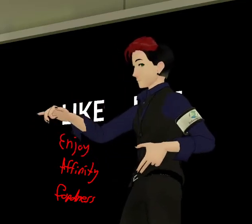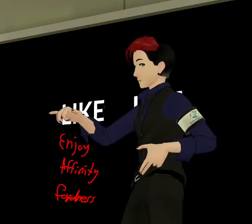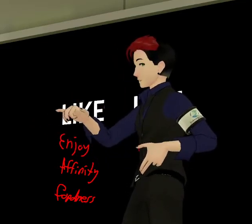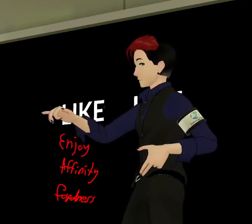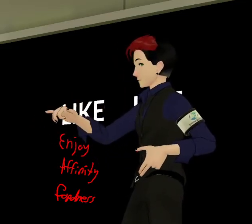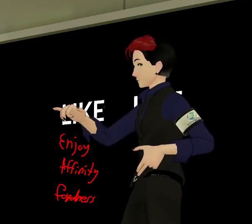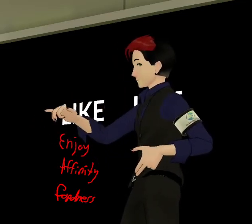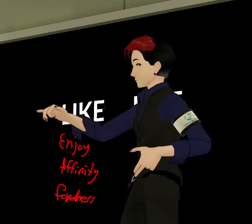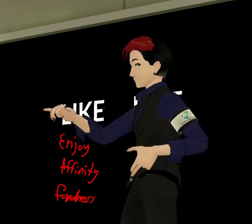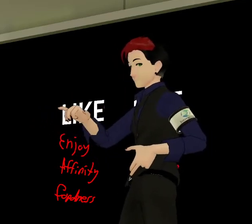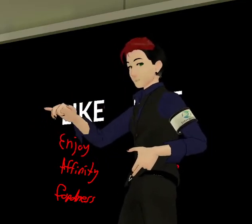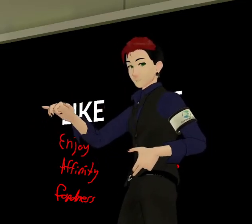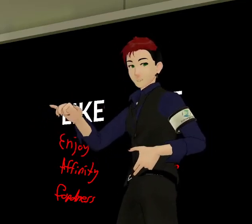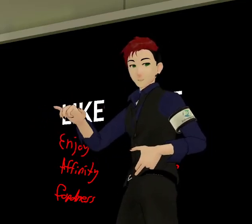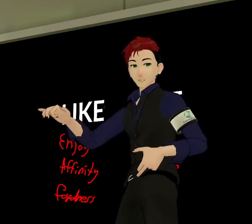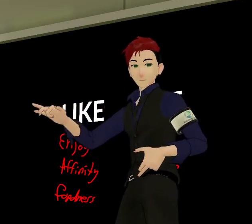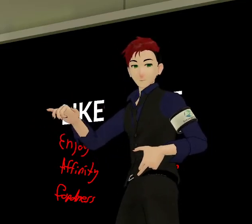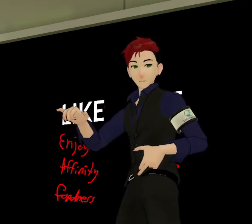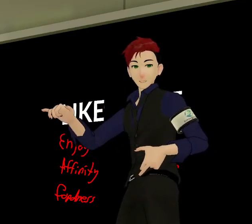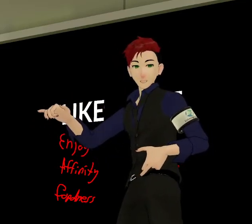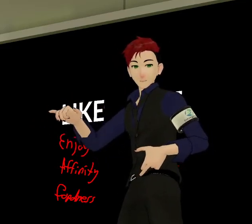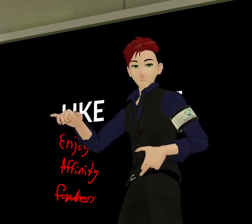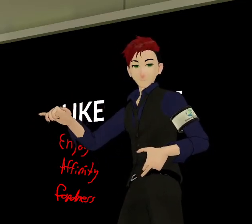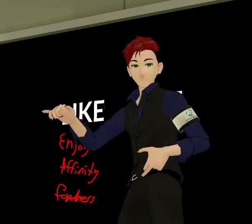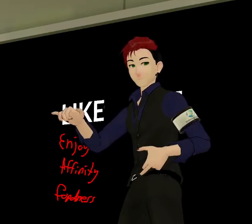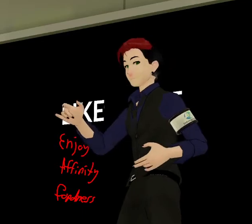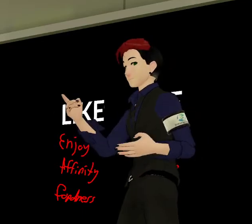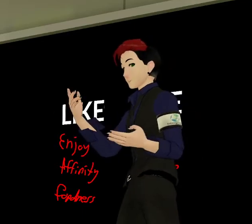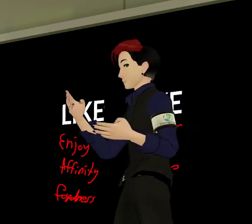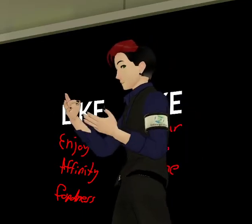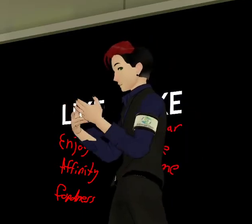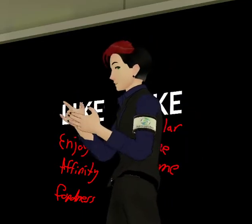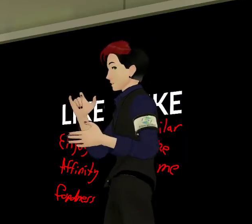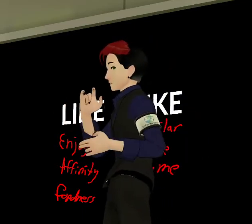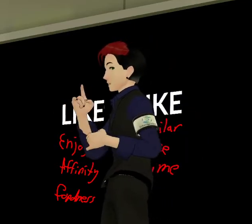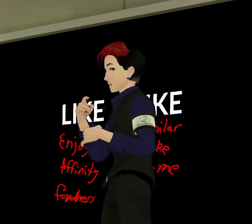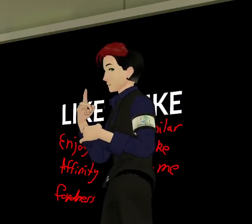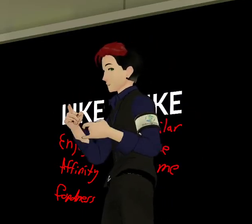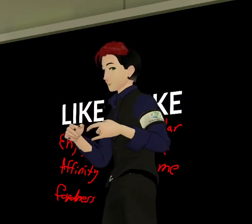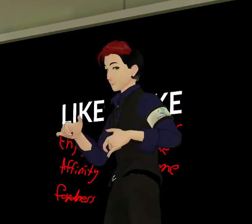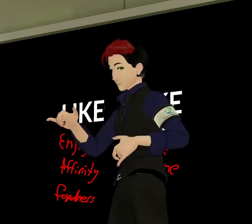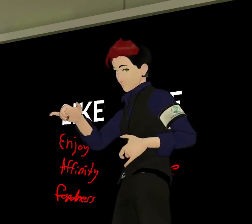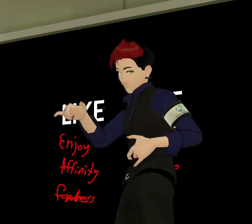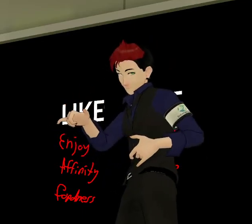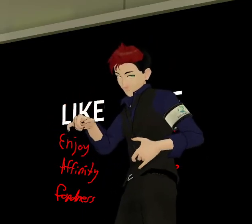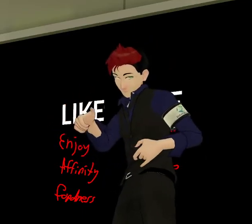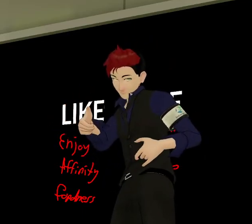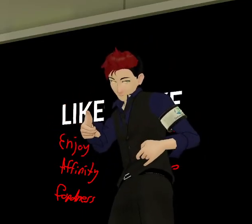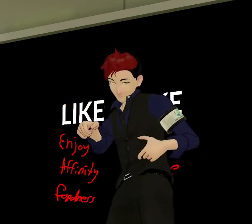they're the same they're similar they're like and now technically you don't actually have to like